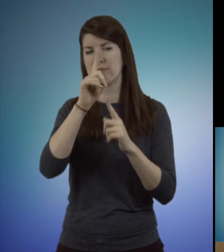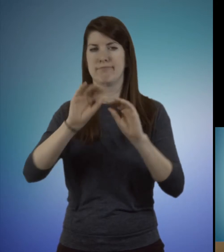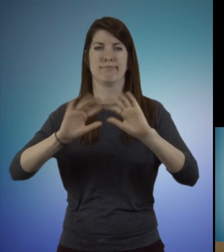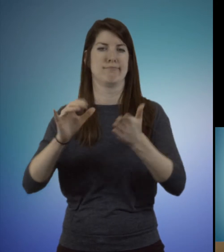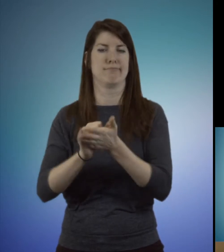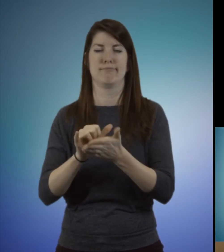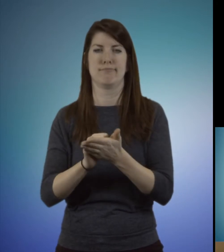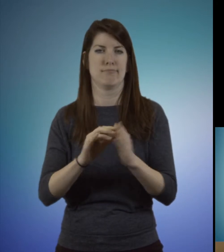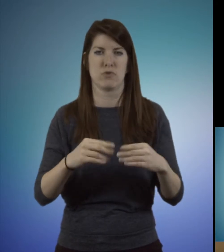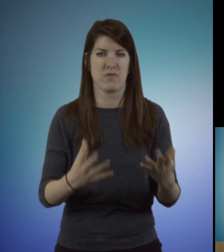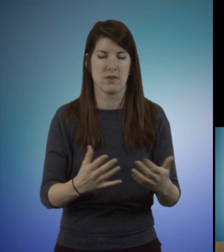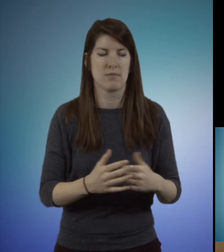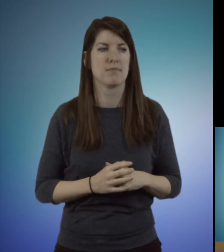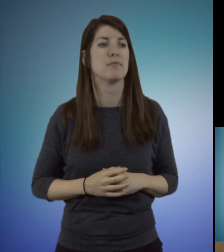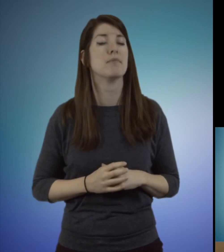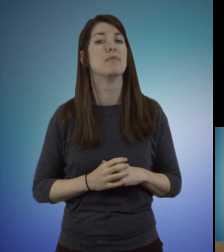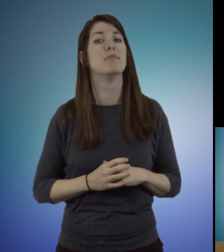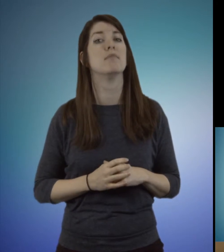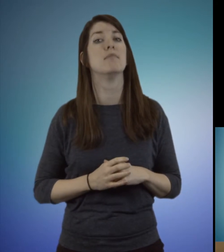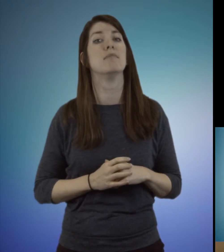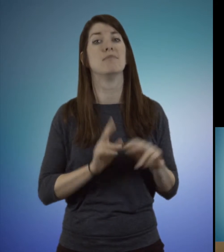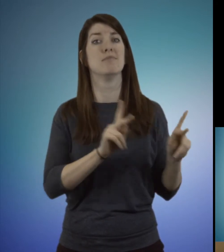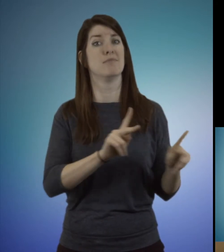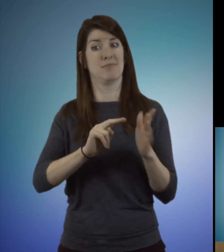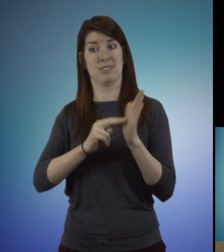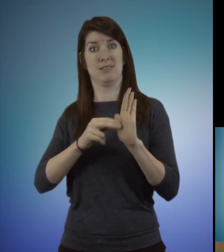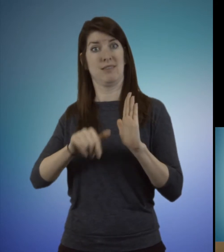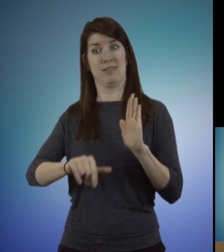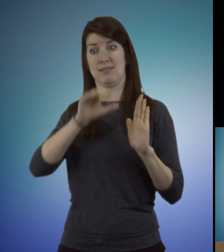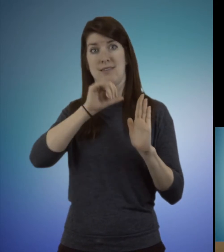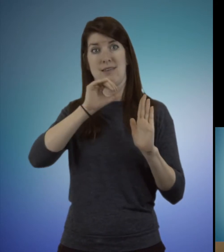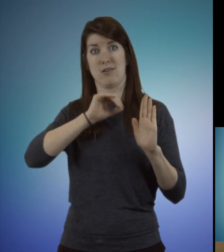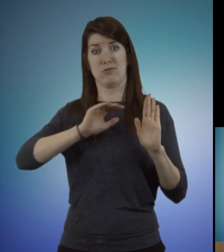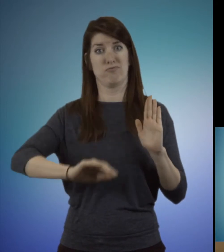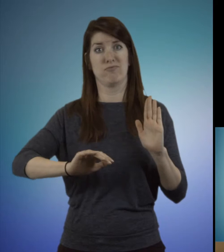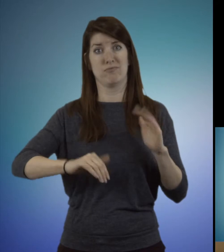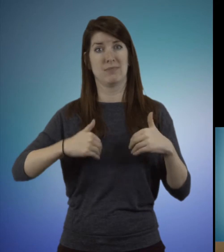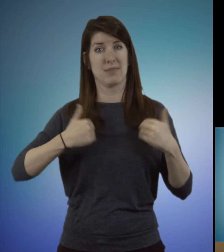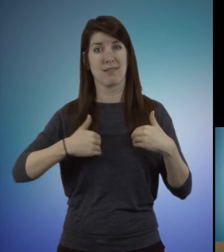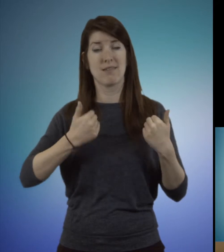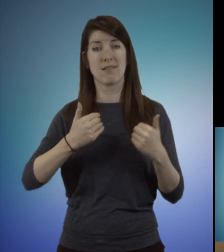So similarly, at this young age, in early intervention it is important for a child